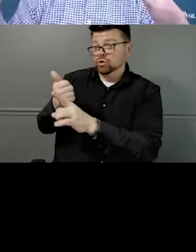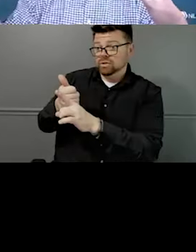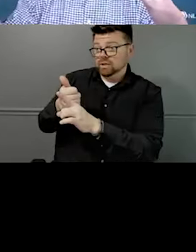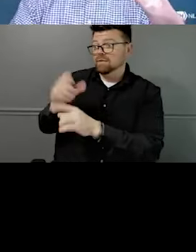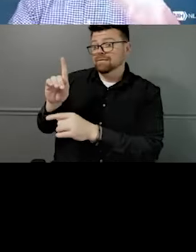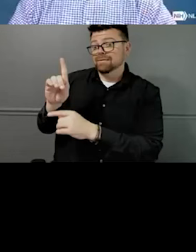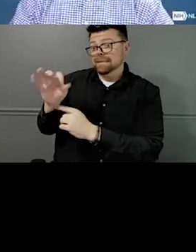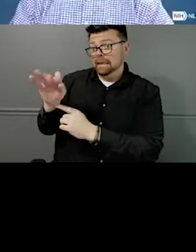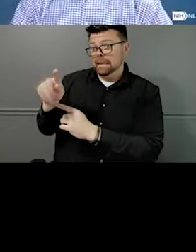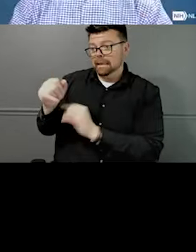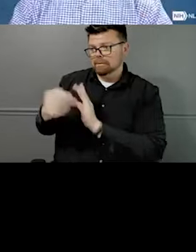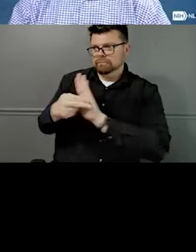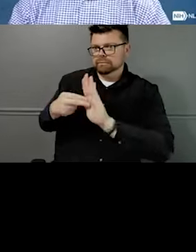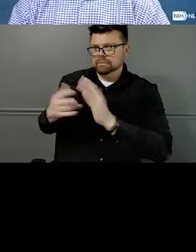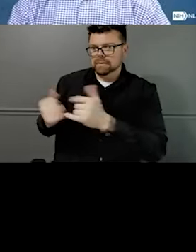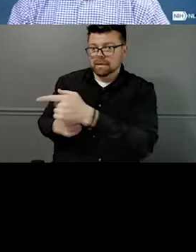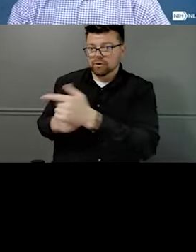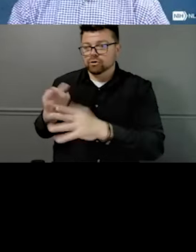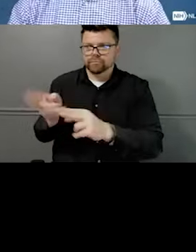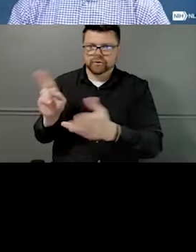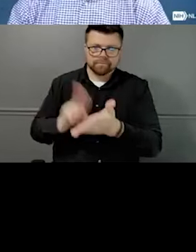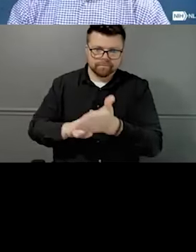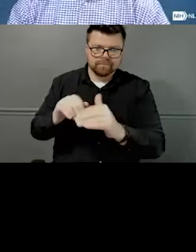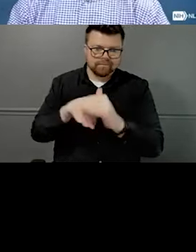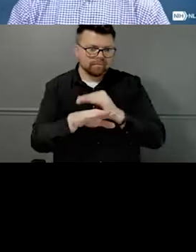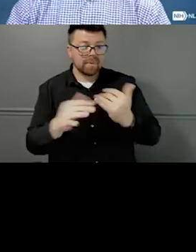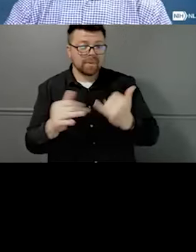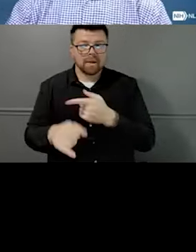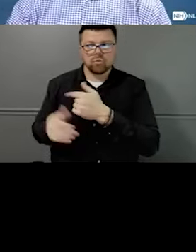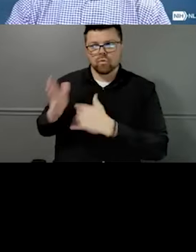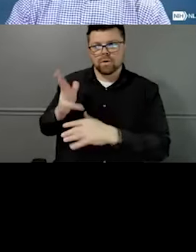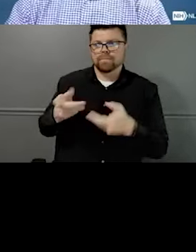and now you're going to manage this PI's information.